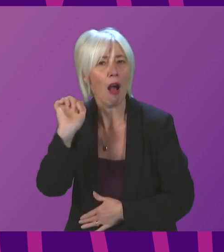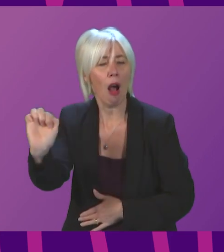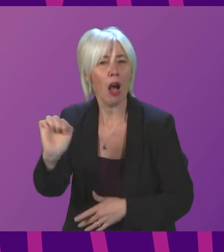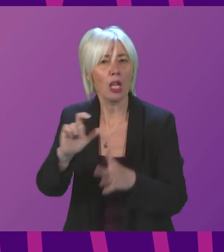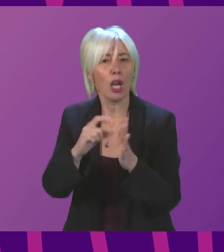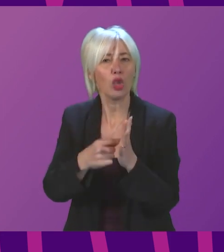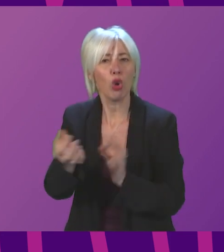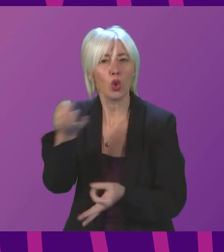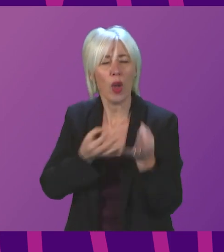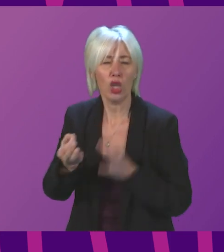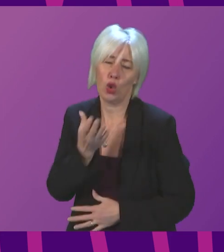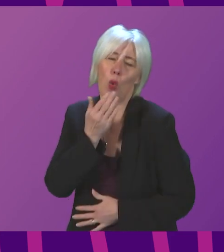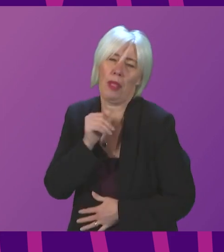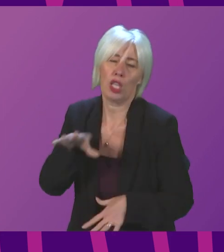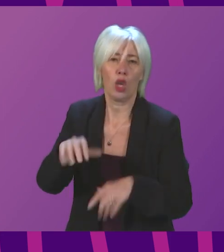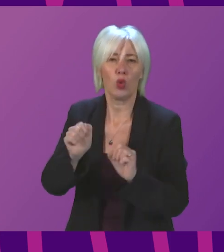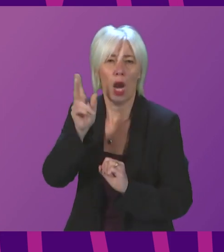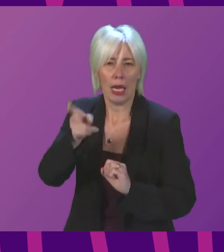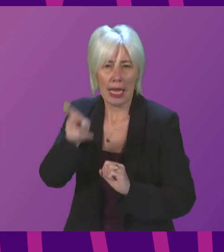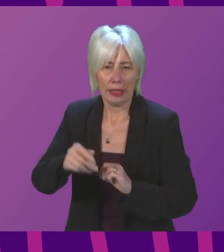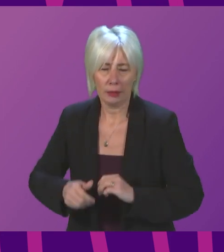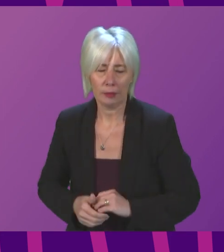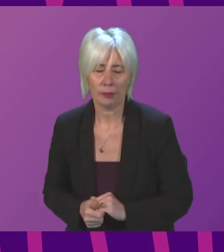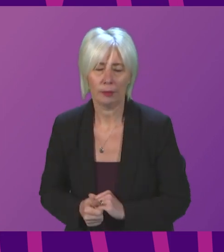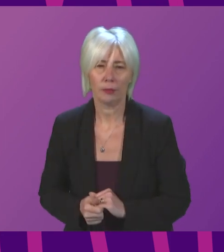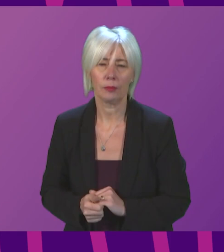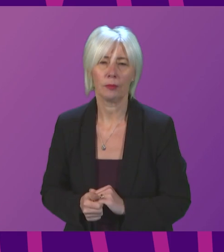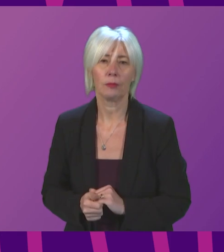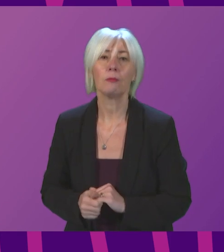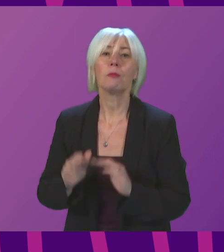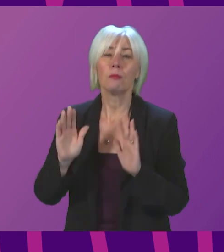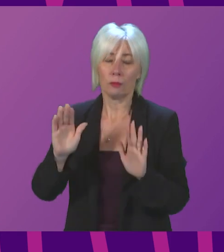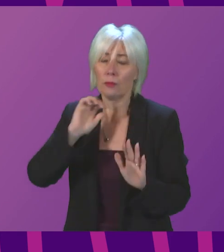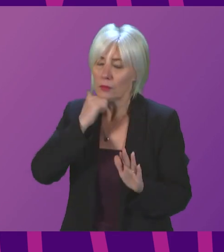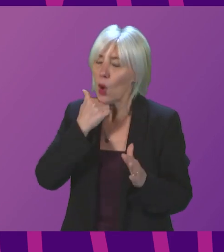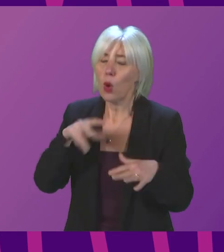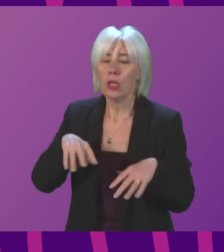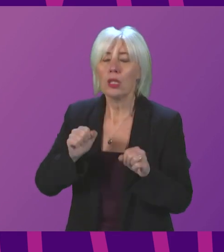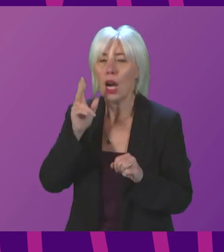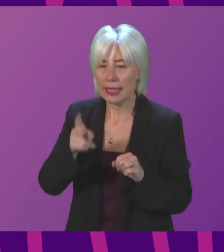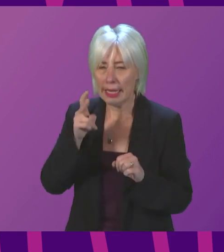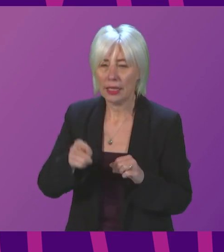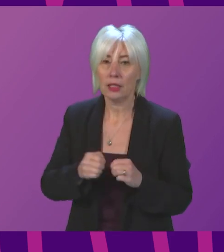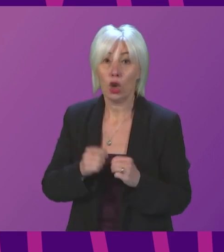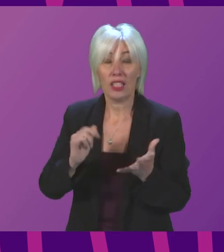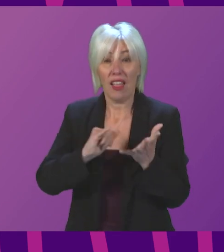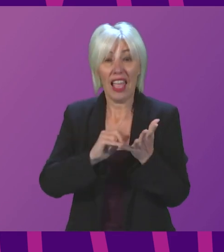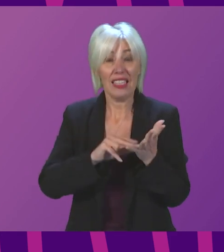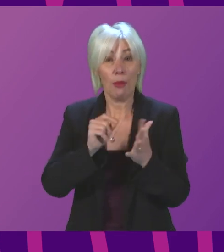if you begin again, Mr Ross. I will begin again, because SNP and Green members do not like to hear this.